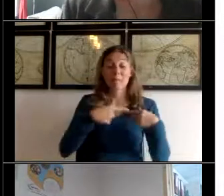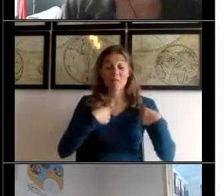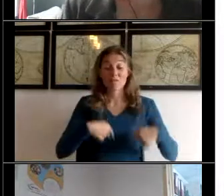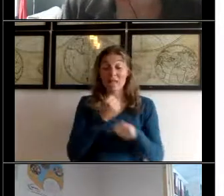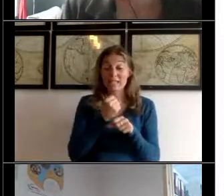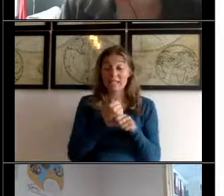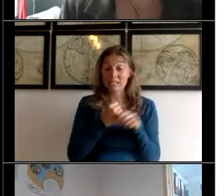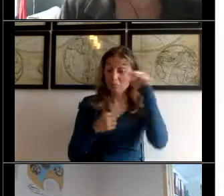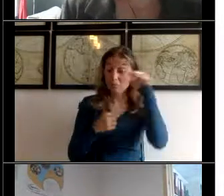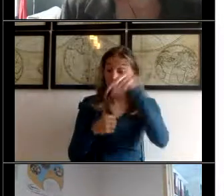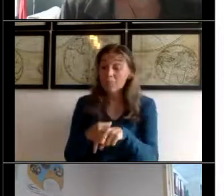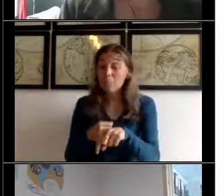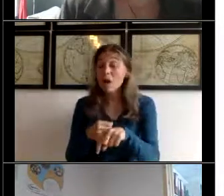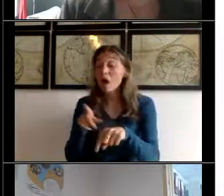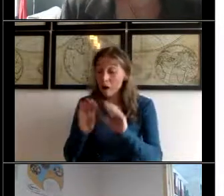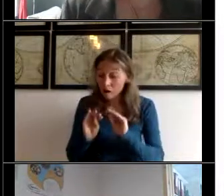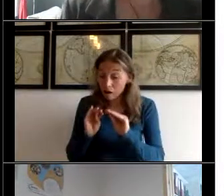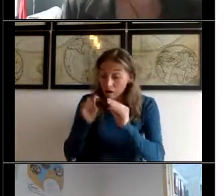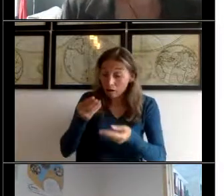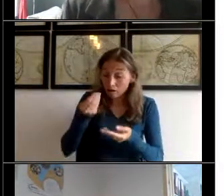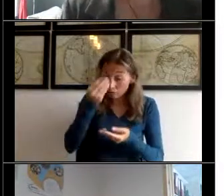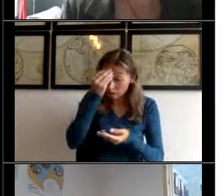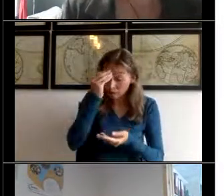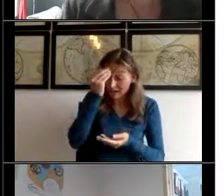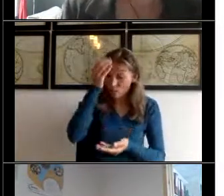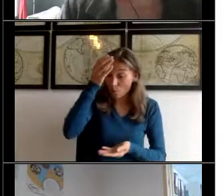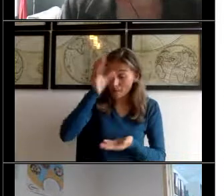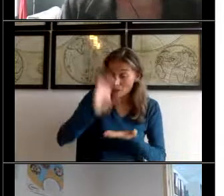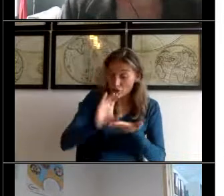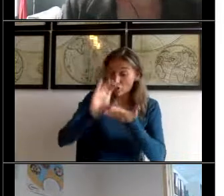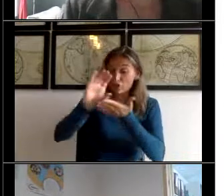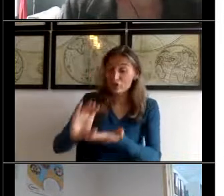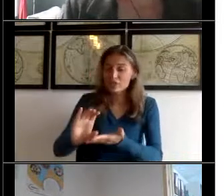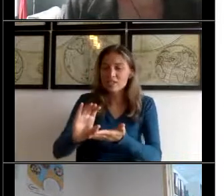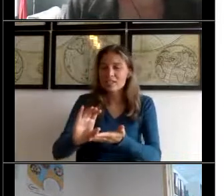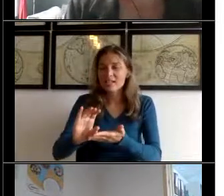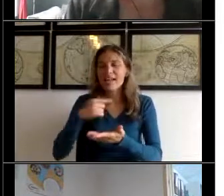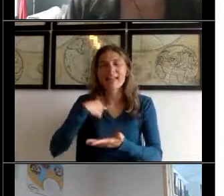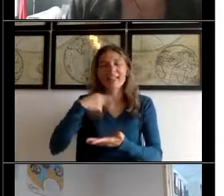I think we're probably moving to a mentorship model.